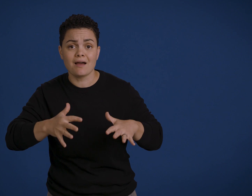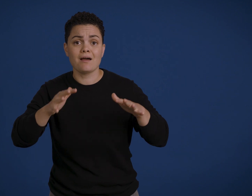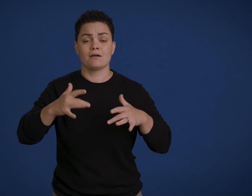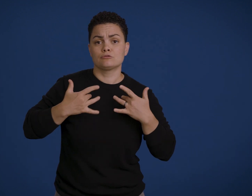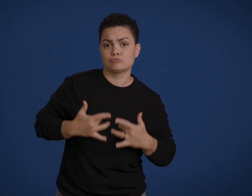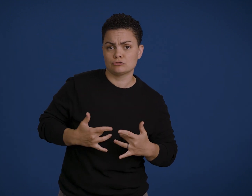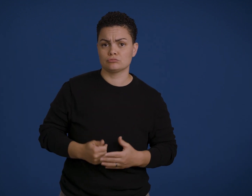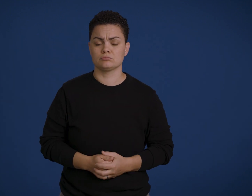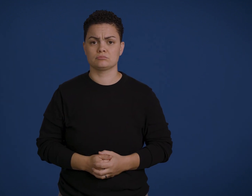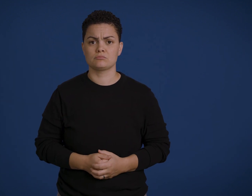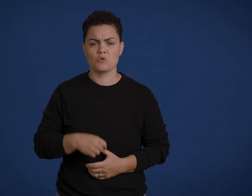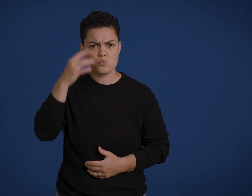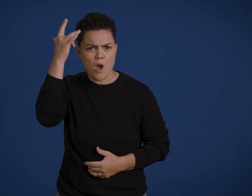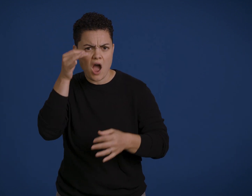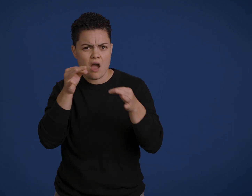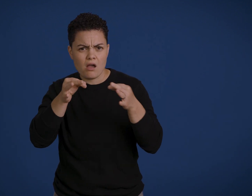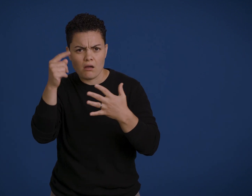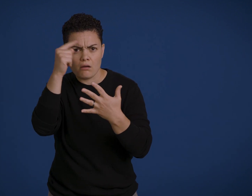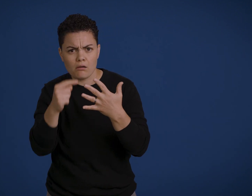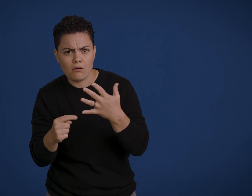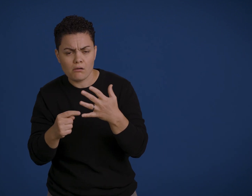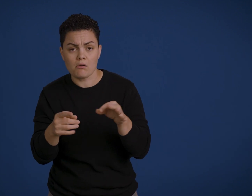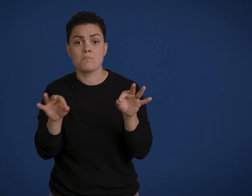It's Important to know about the medications that you